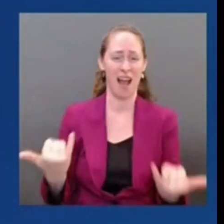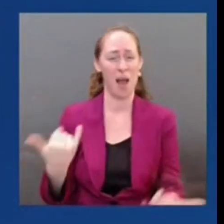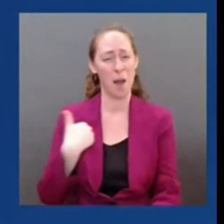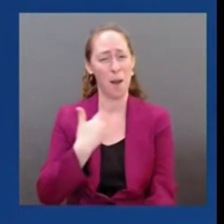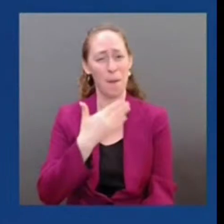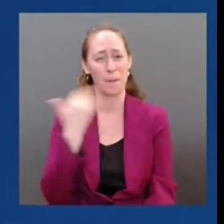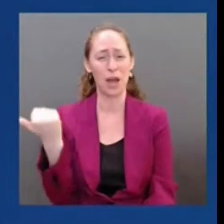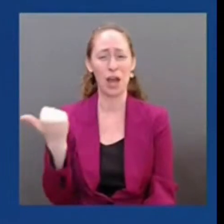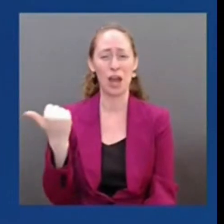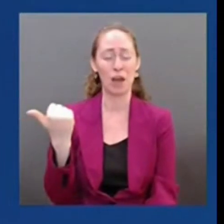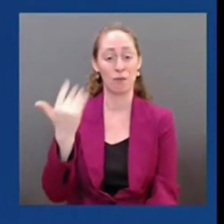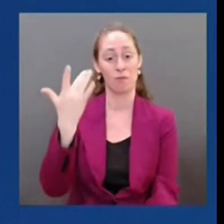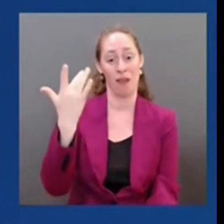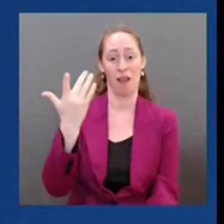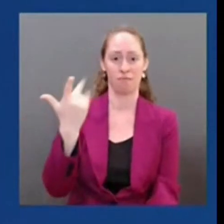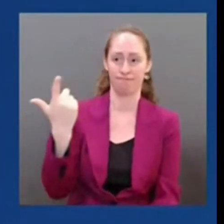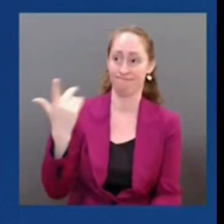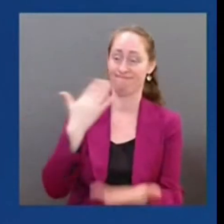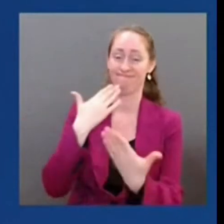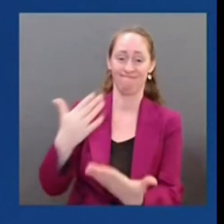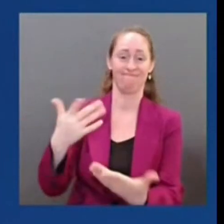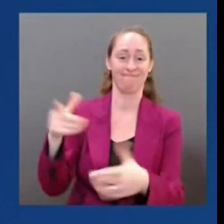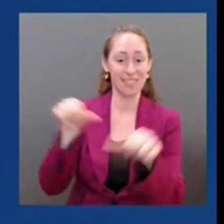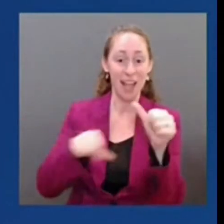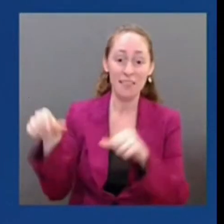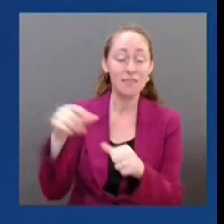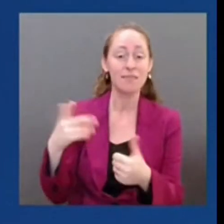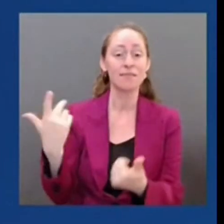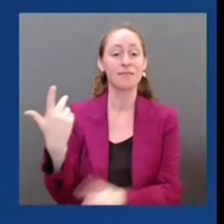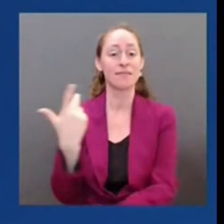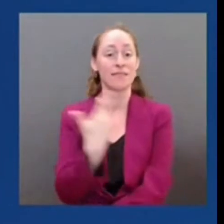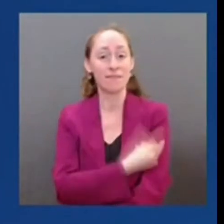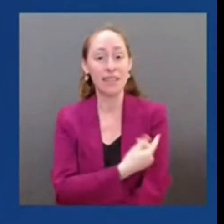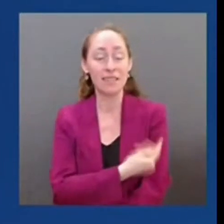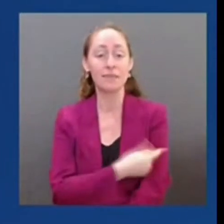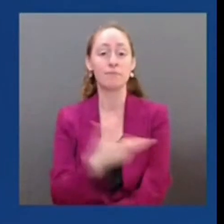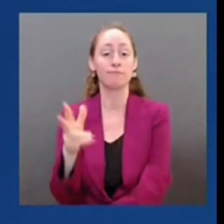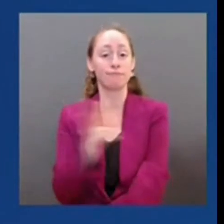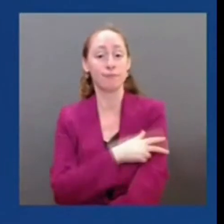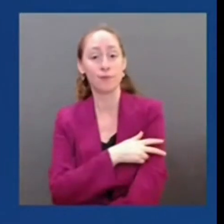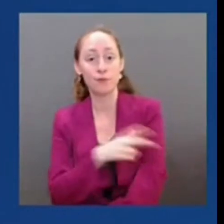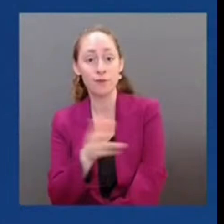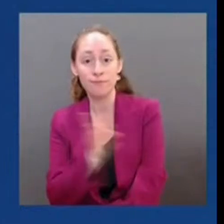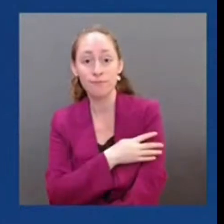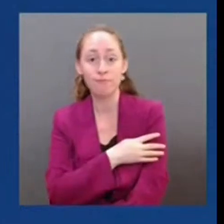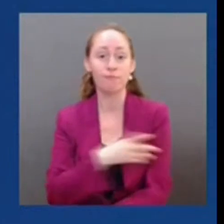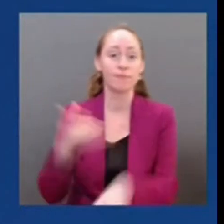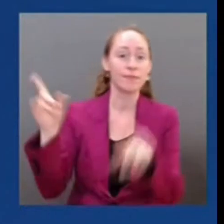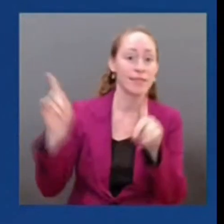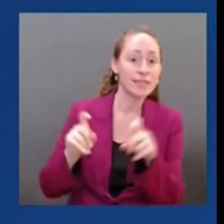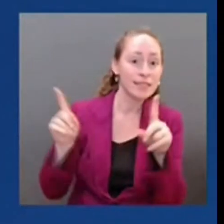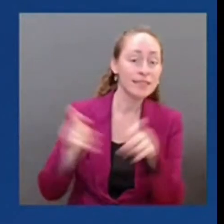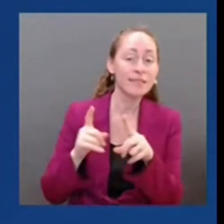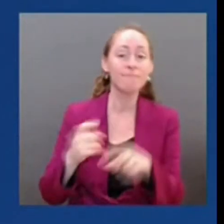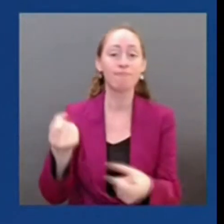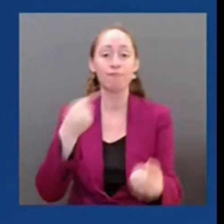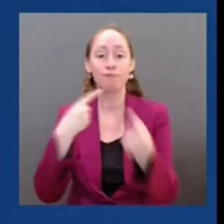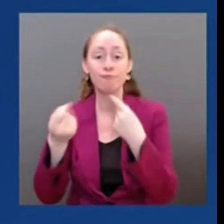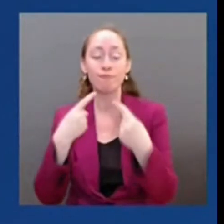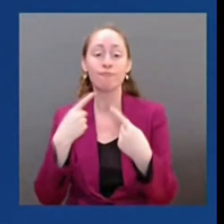TWYEARAGO. LARGELY BECAUSE OF THE CAPABILITIES SCIENCE HAS